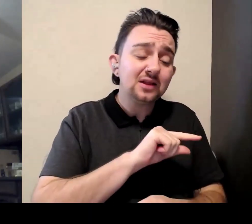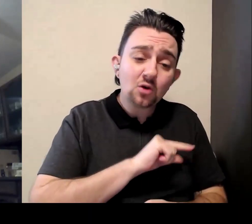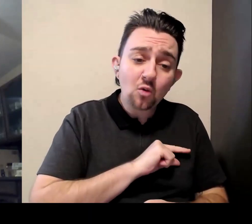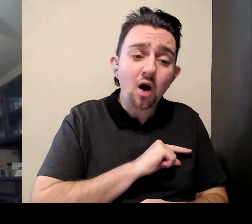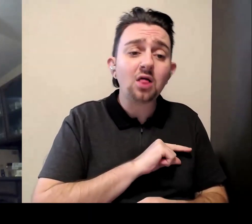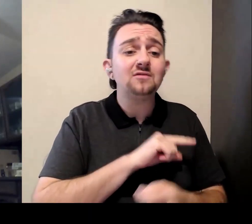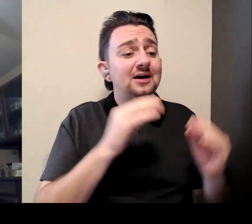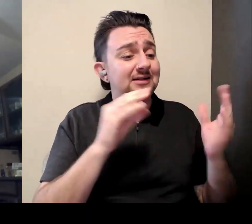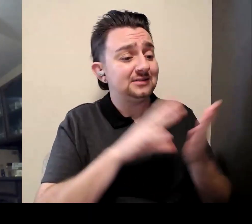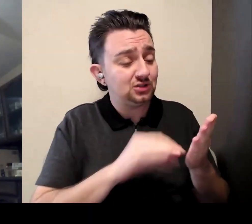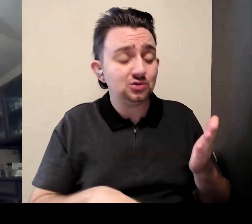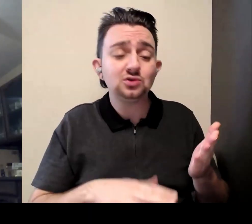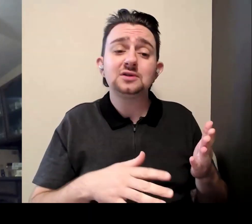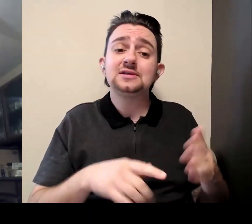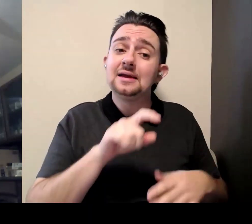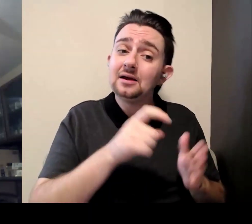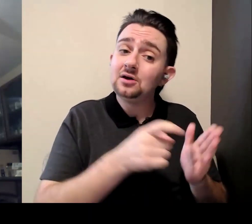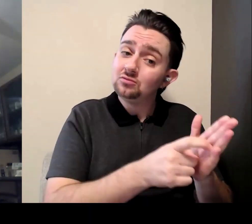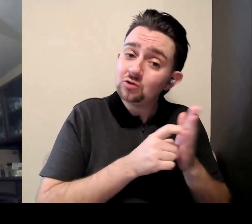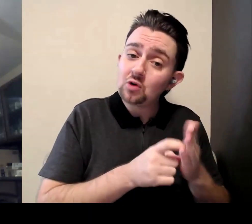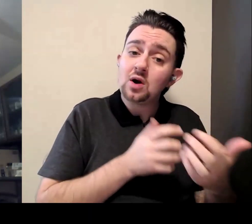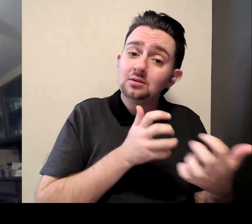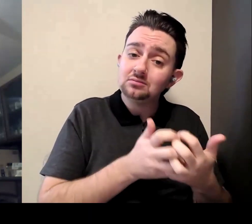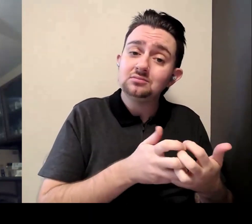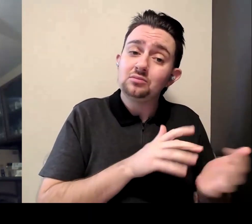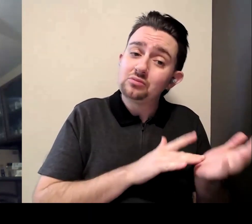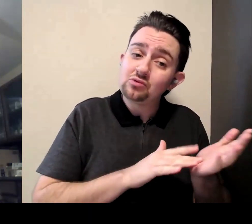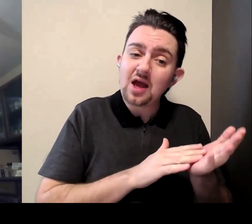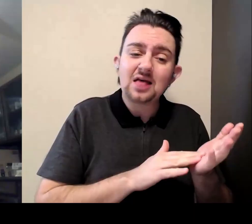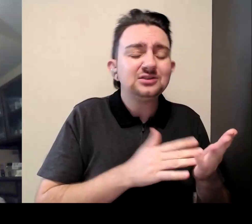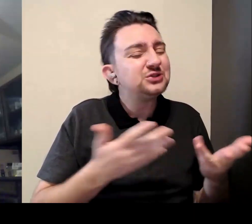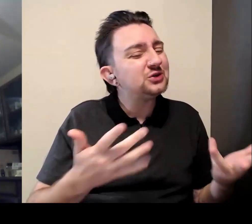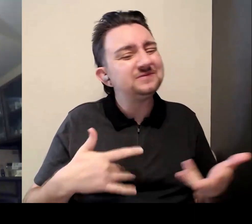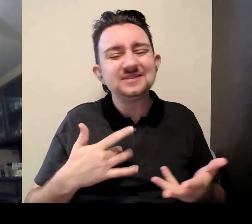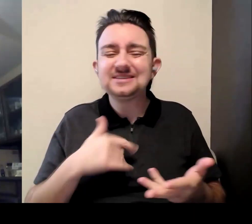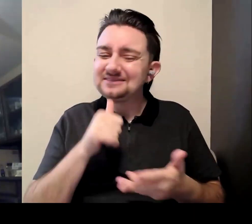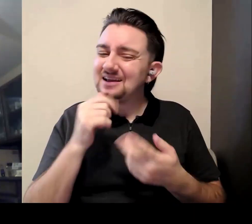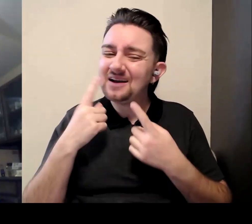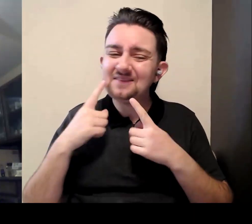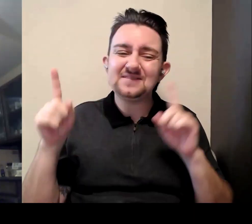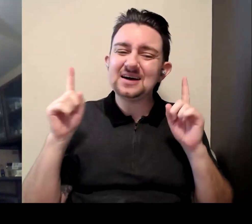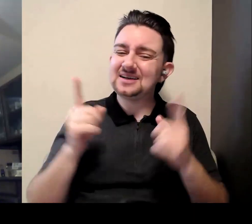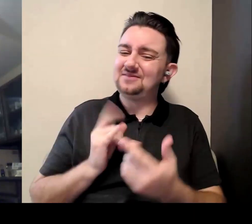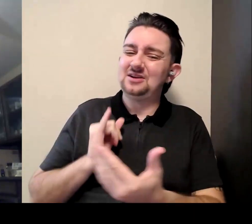And so it's just not an effective intervention for all the reasons Meaghan just stated.